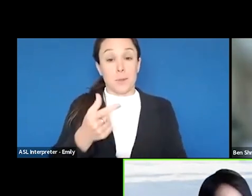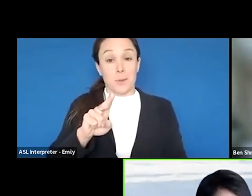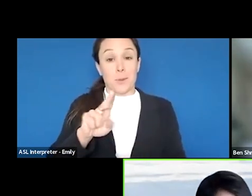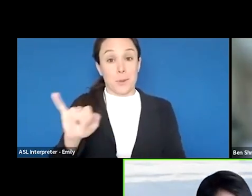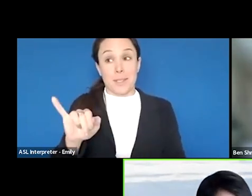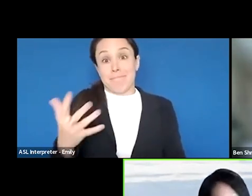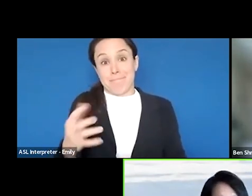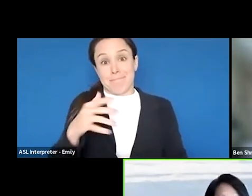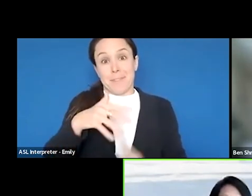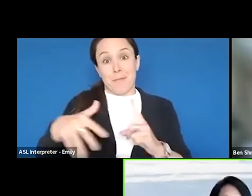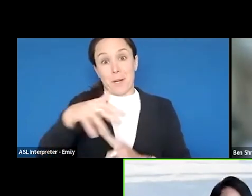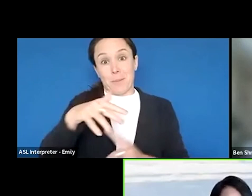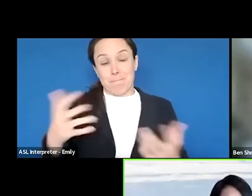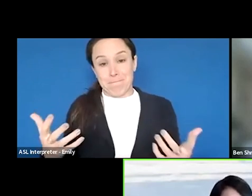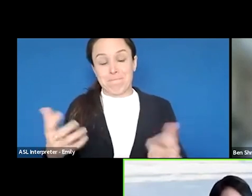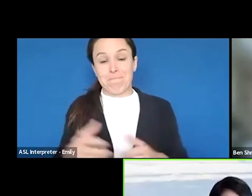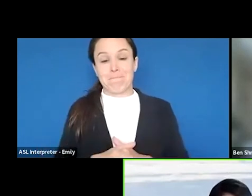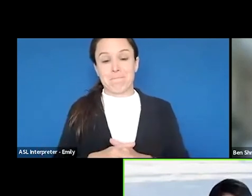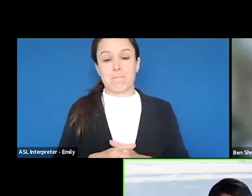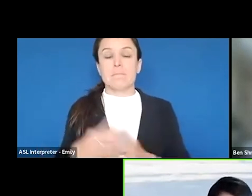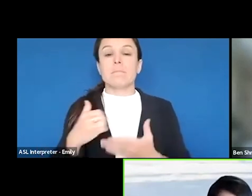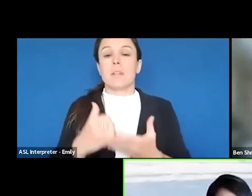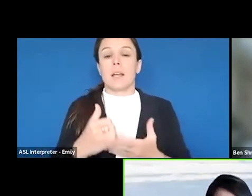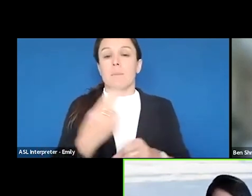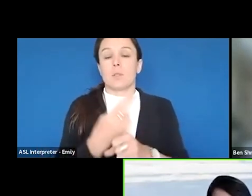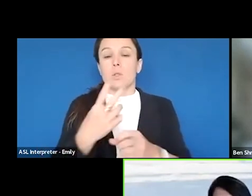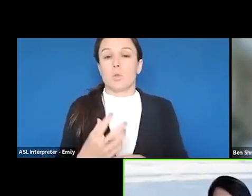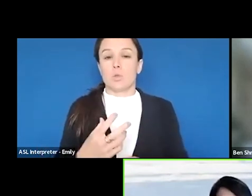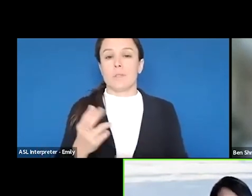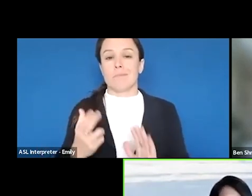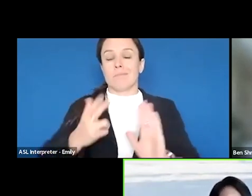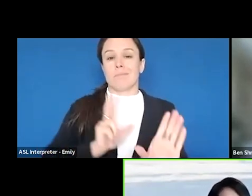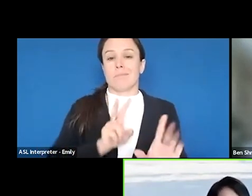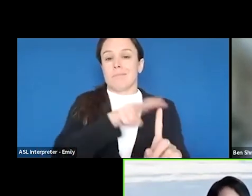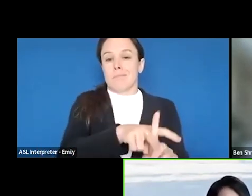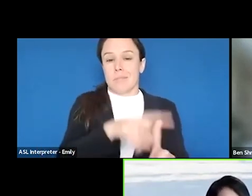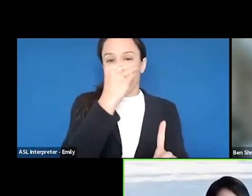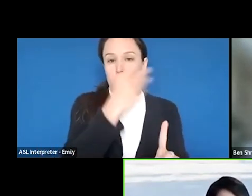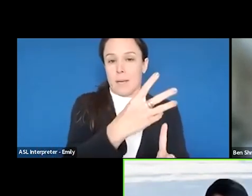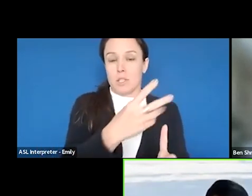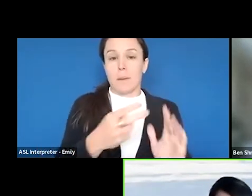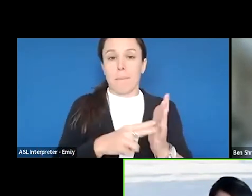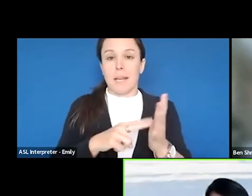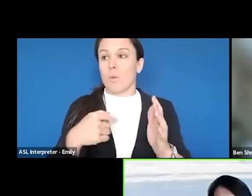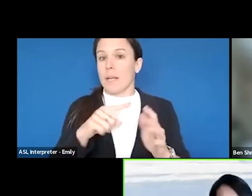a matter of fact to help users supply information in a way that we can amplify by synthesizing more